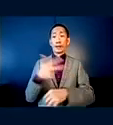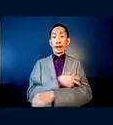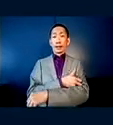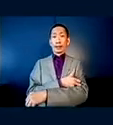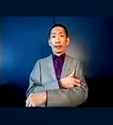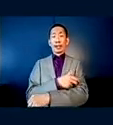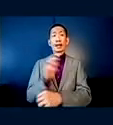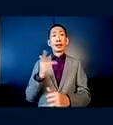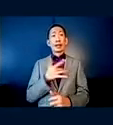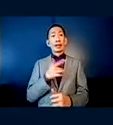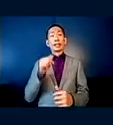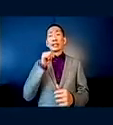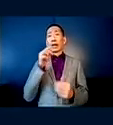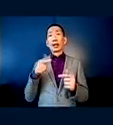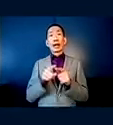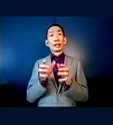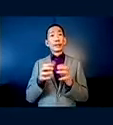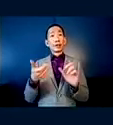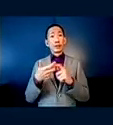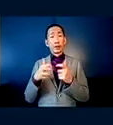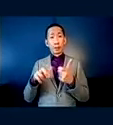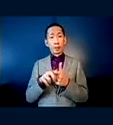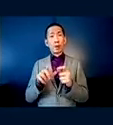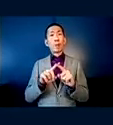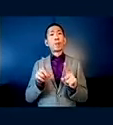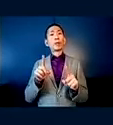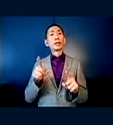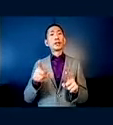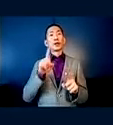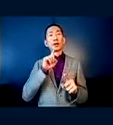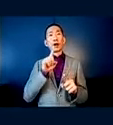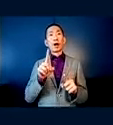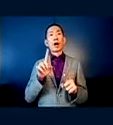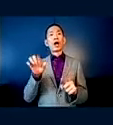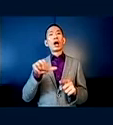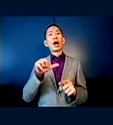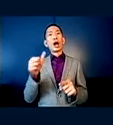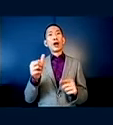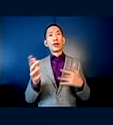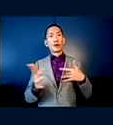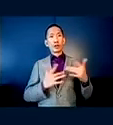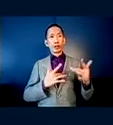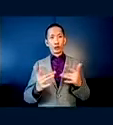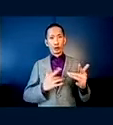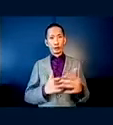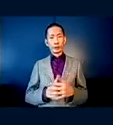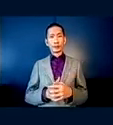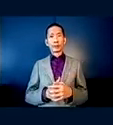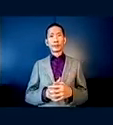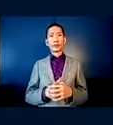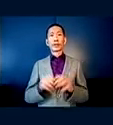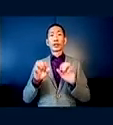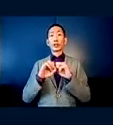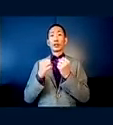SO, THAT ACTUALLY IS NOT AS MUCH -- VACCINE HESITANCY IS NOT AS MUCH OF A PROBLEM BUT THERE ARE LOTS OF OTHER CONCERNS.